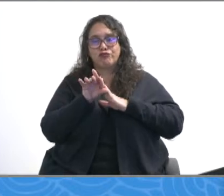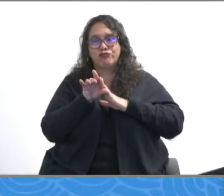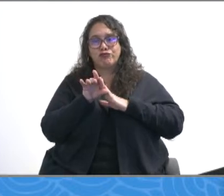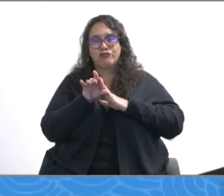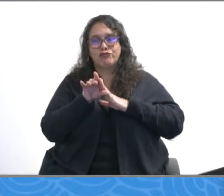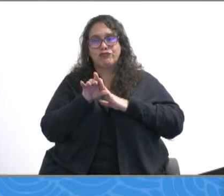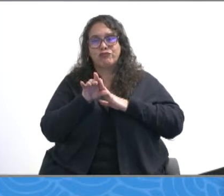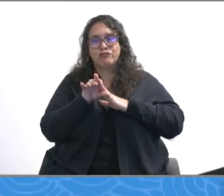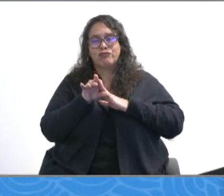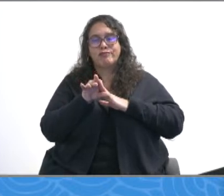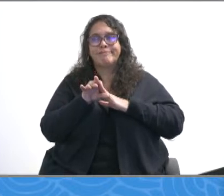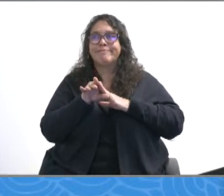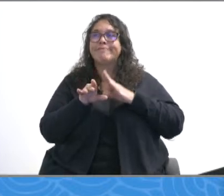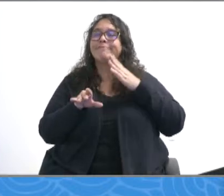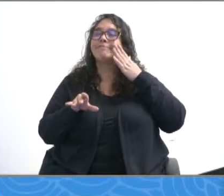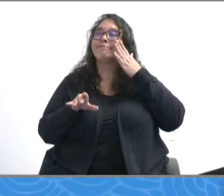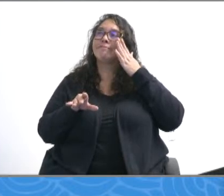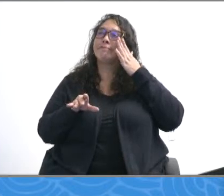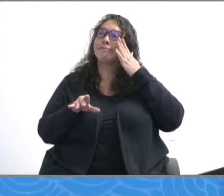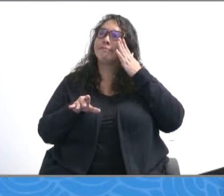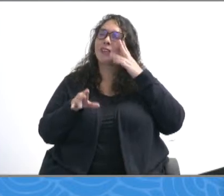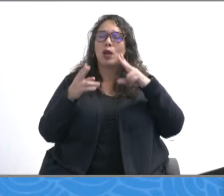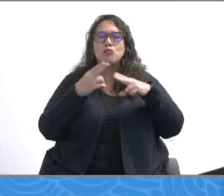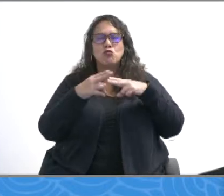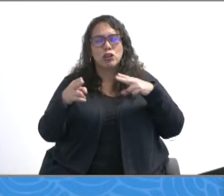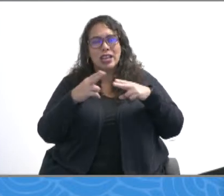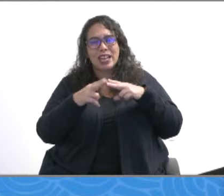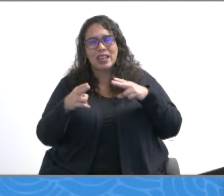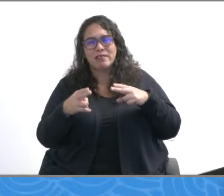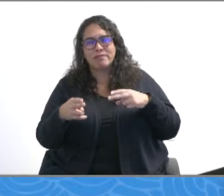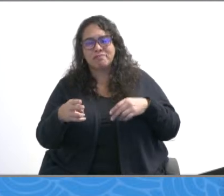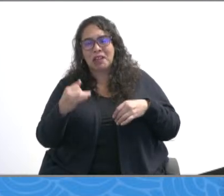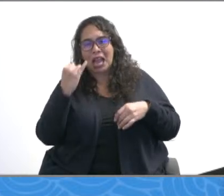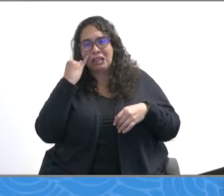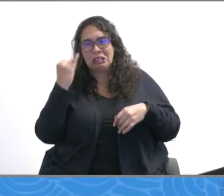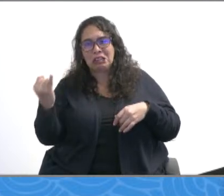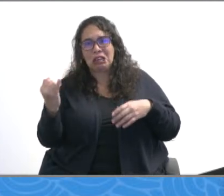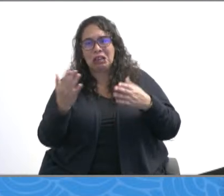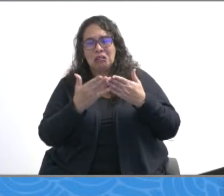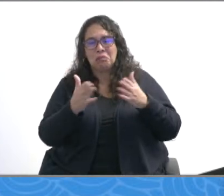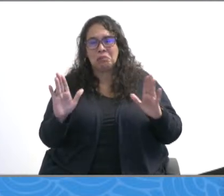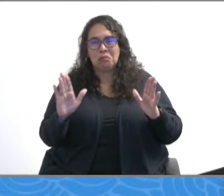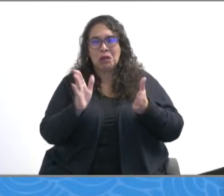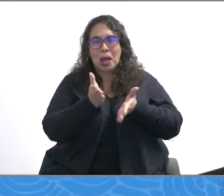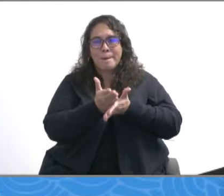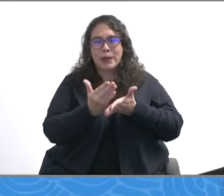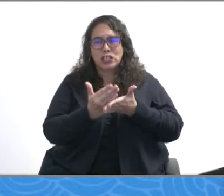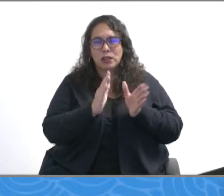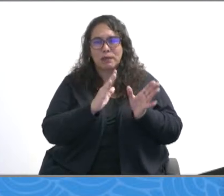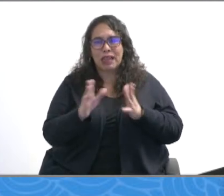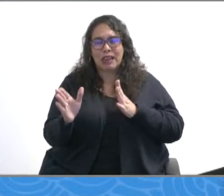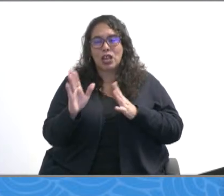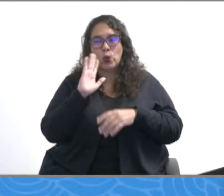to give you a brief overview of budget planning. We're also going to give you some things that are currently,